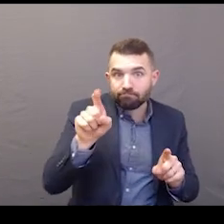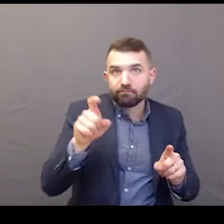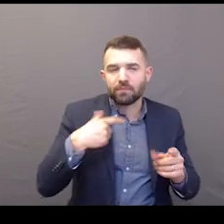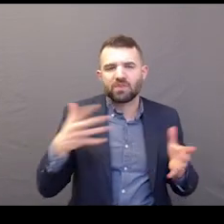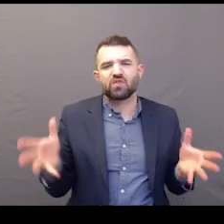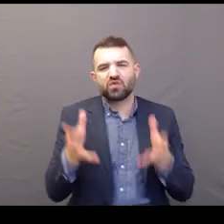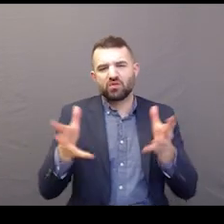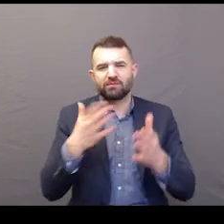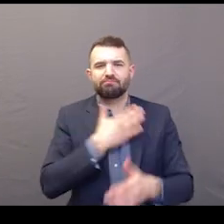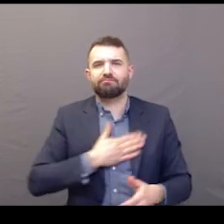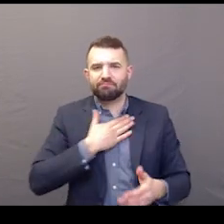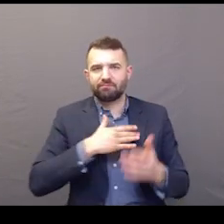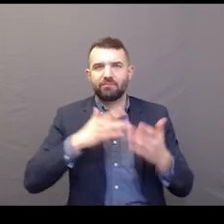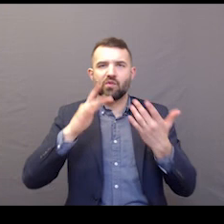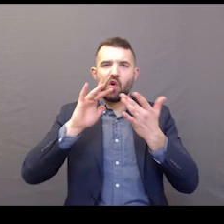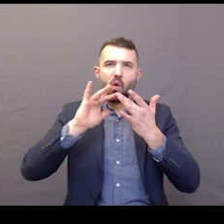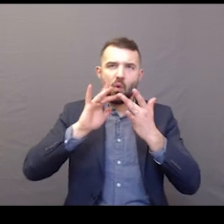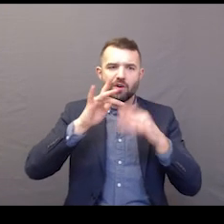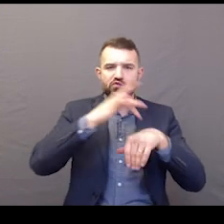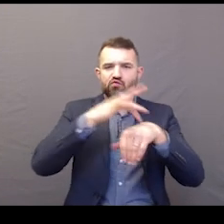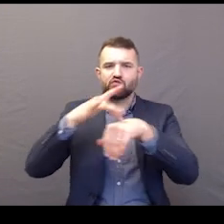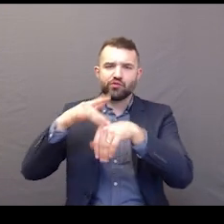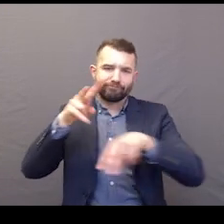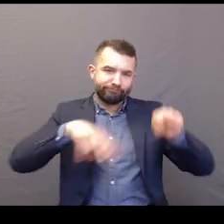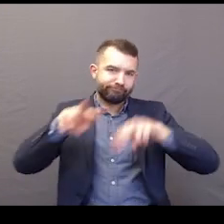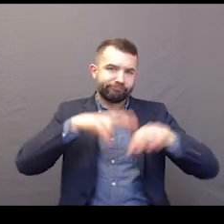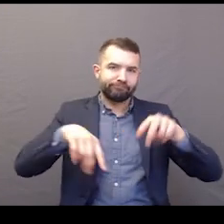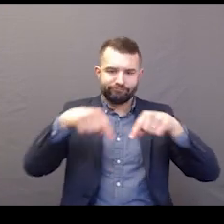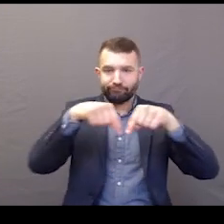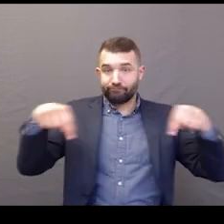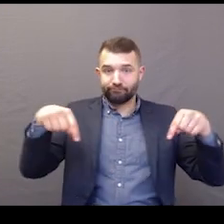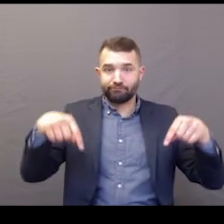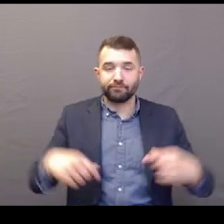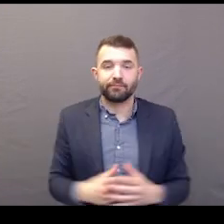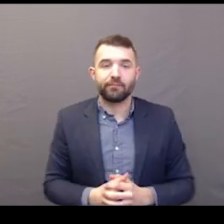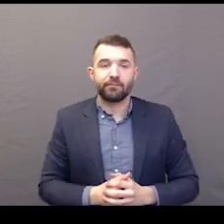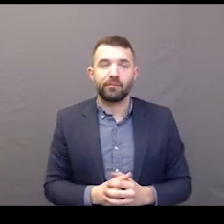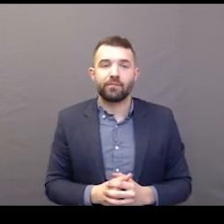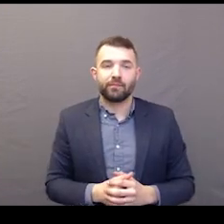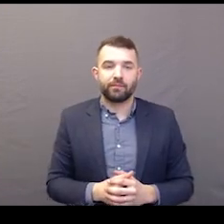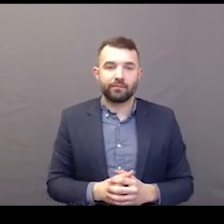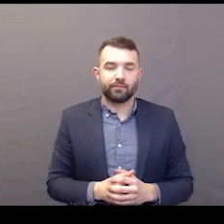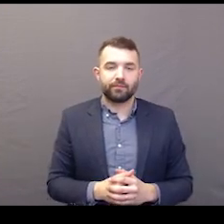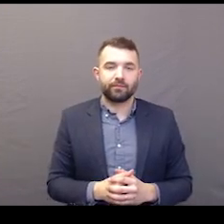online resource page for property owners at sr522brt-properties.participate.online.